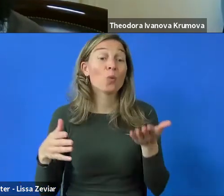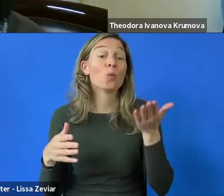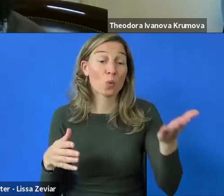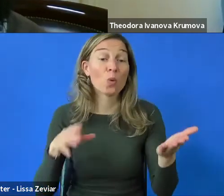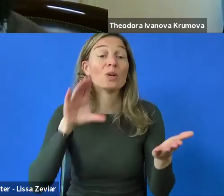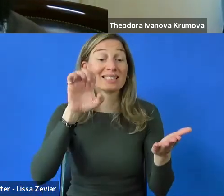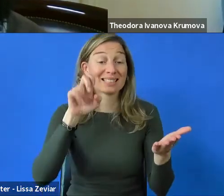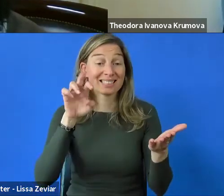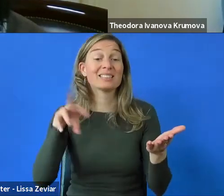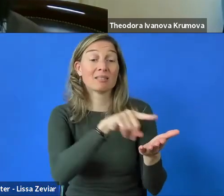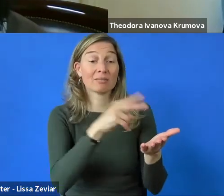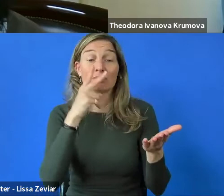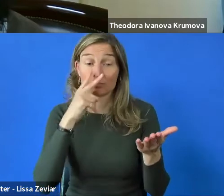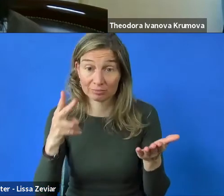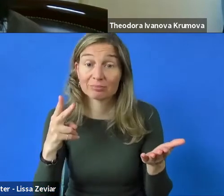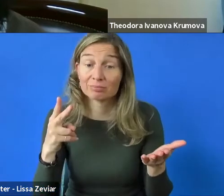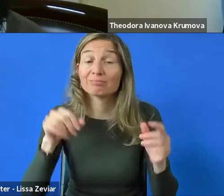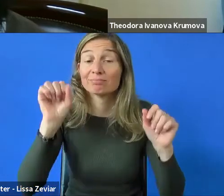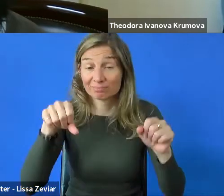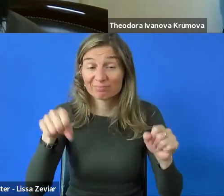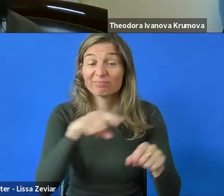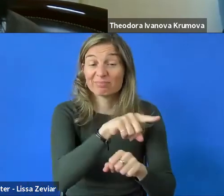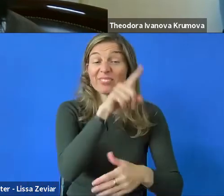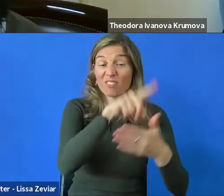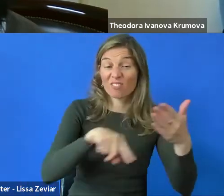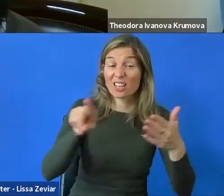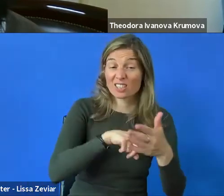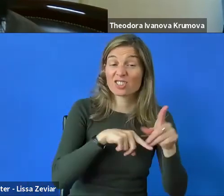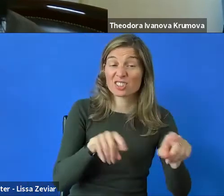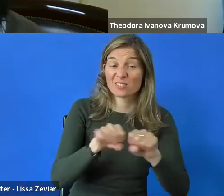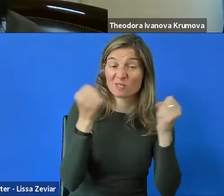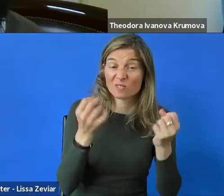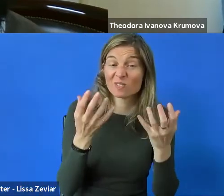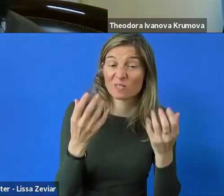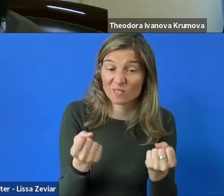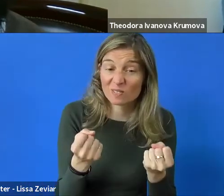CEDAW found a violation and domestically, the case,